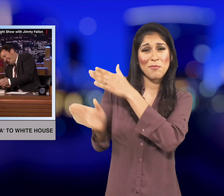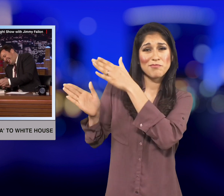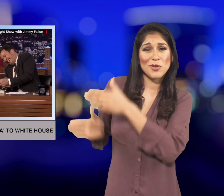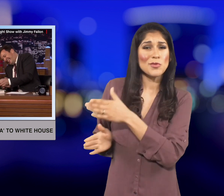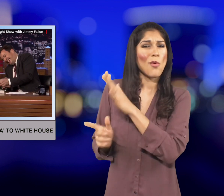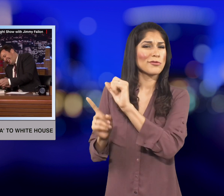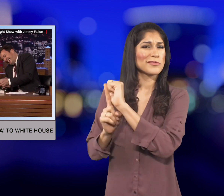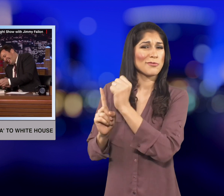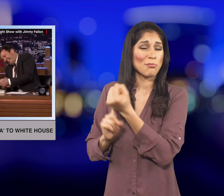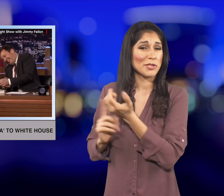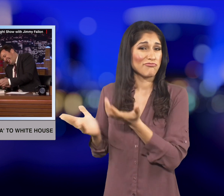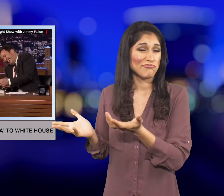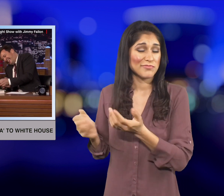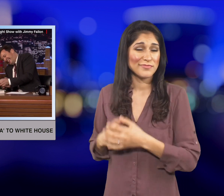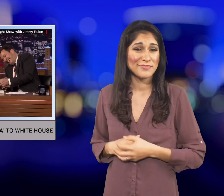a person or situation.